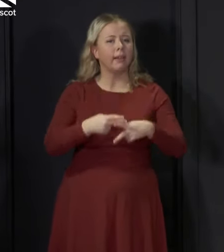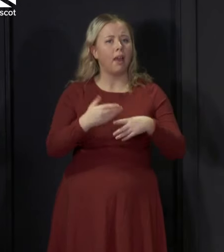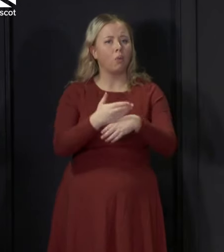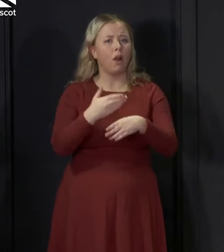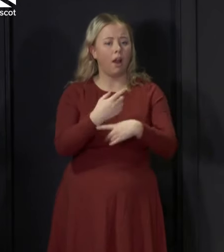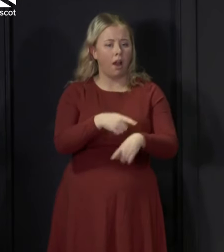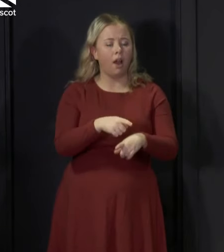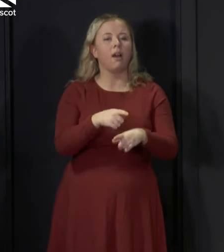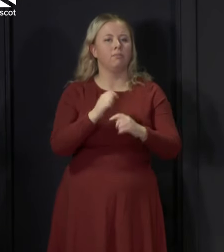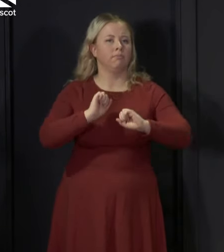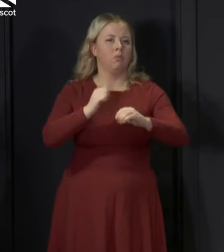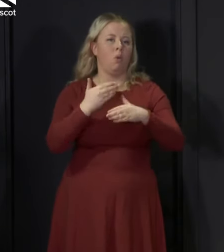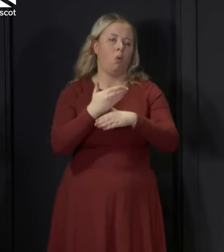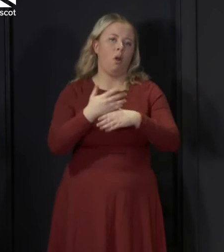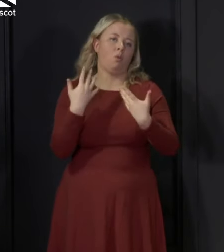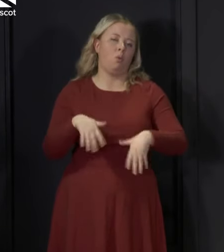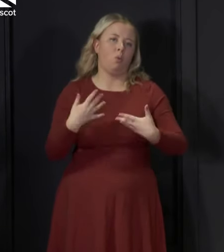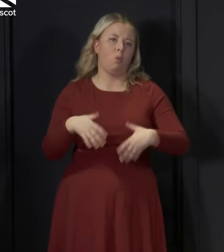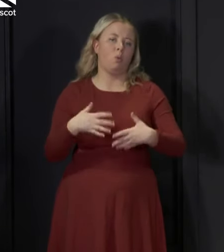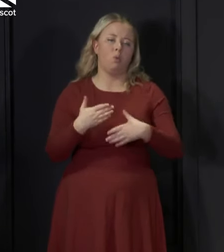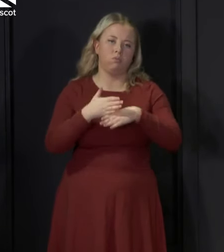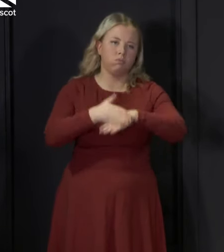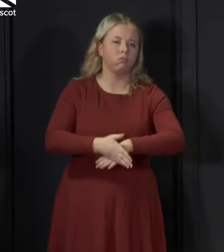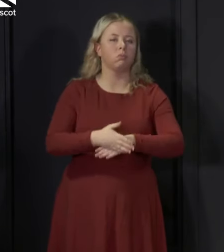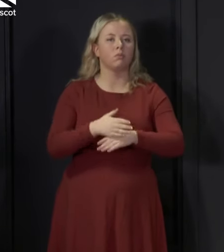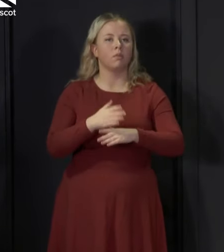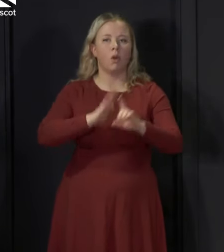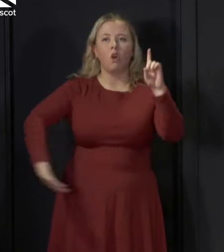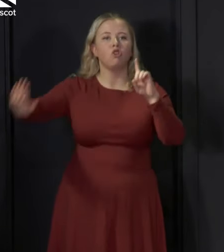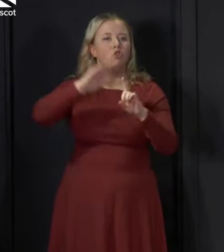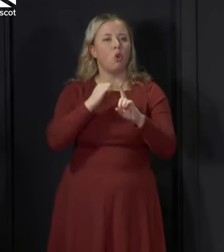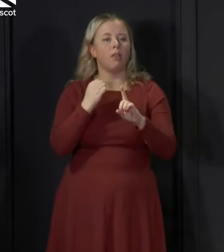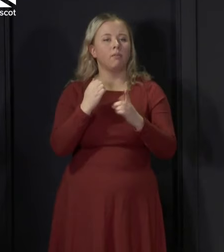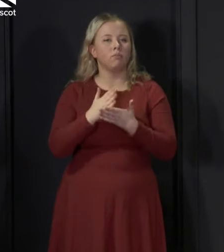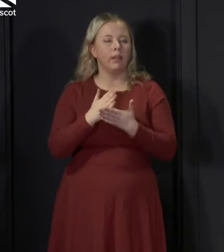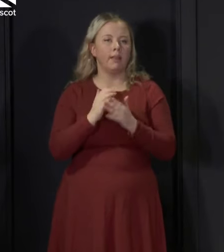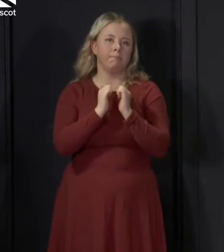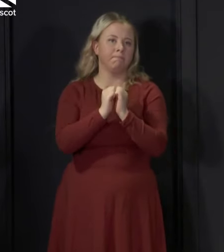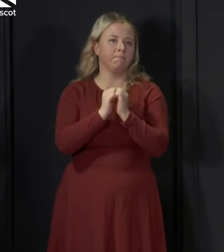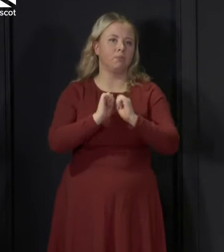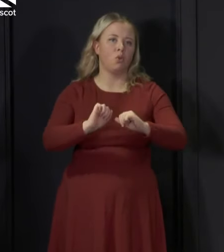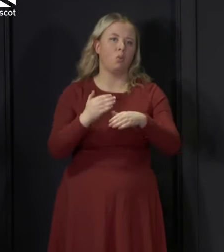work that you continue to do. The entire country owes you such an enormous debt of gratitude.